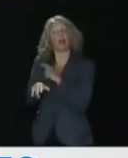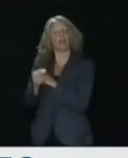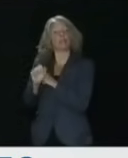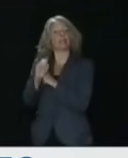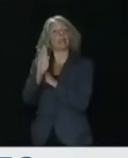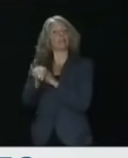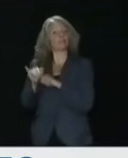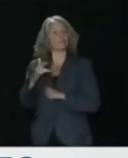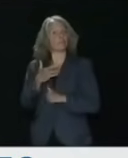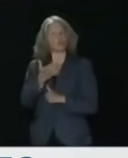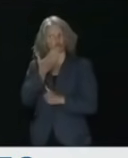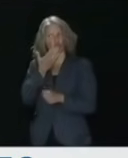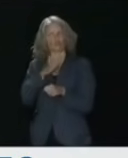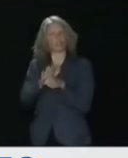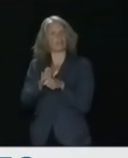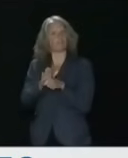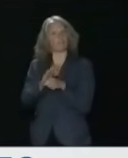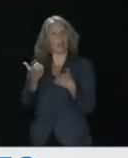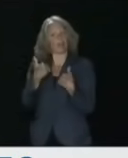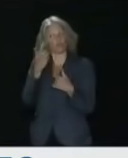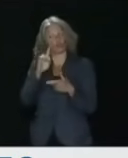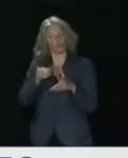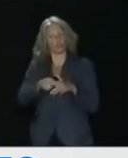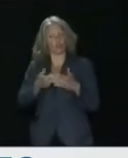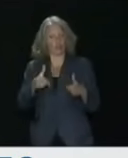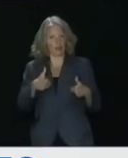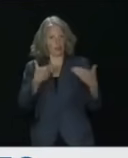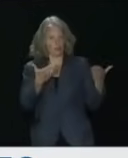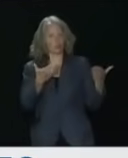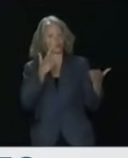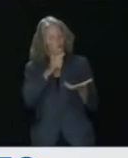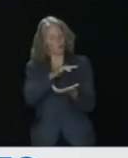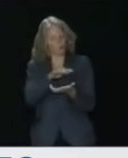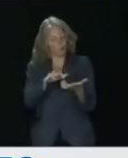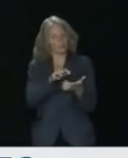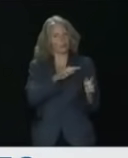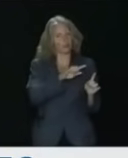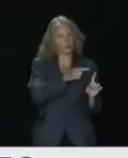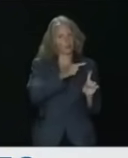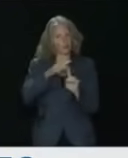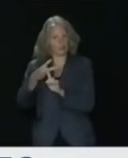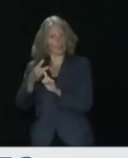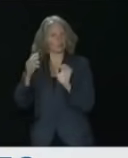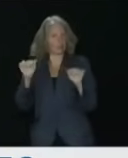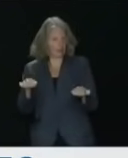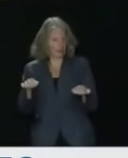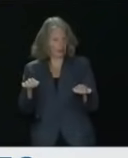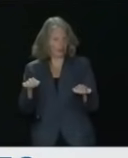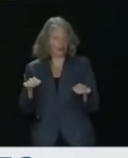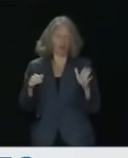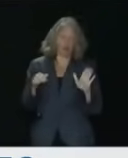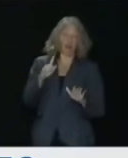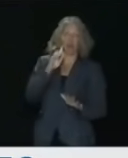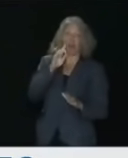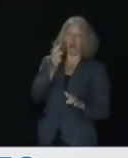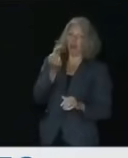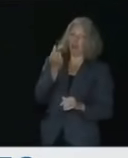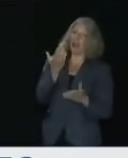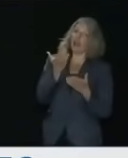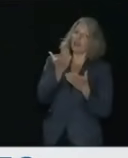HAVE AT THE START AND I THINK NACI DEEMED THEY ARE SUFFICIENT